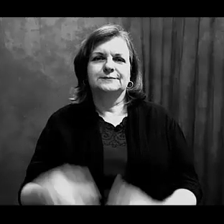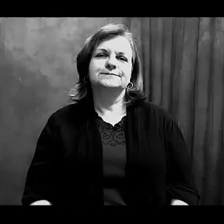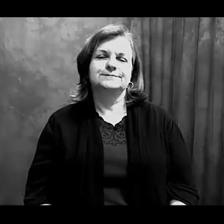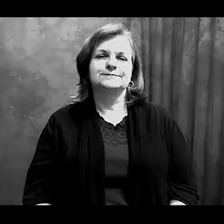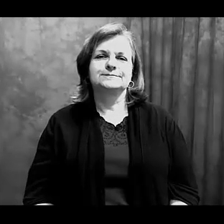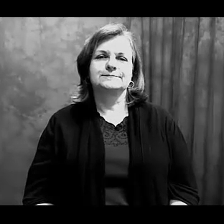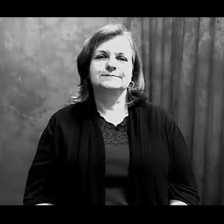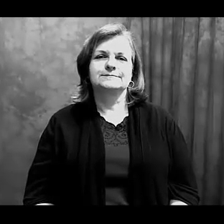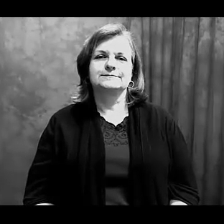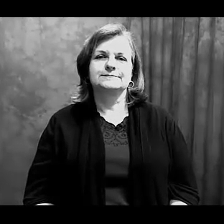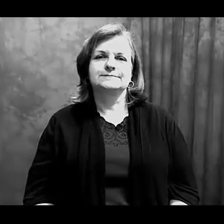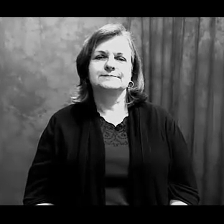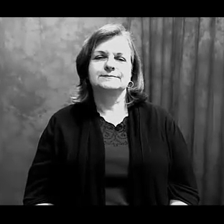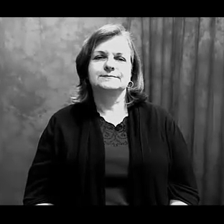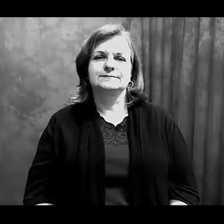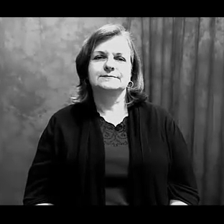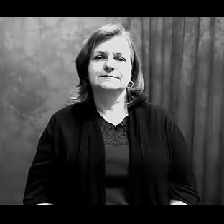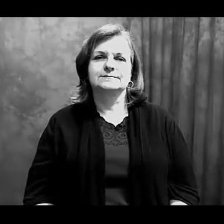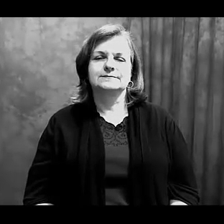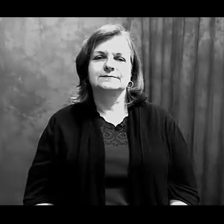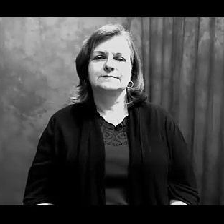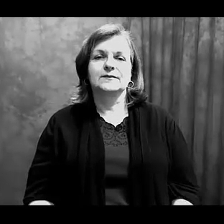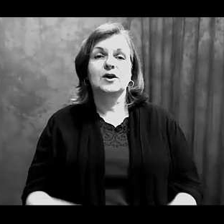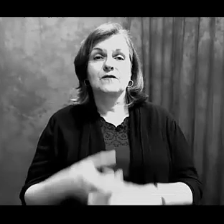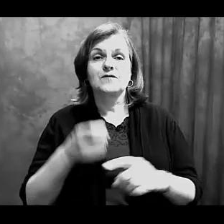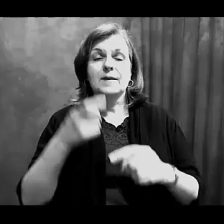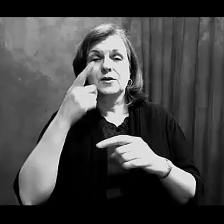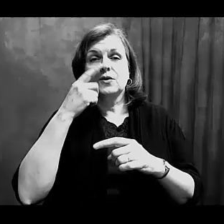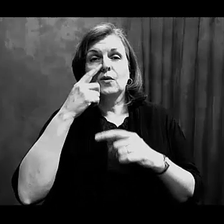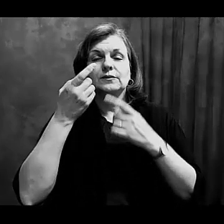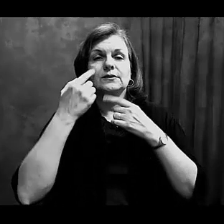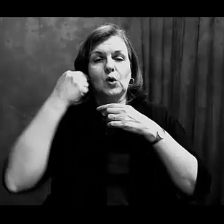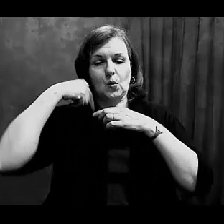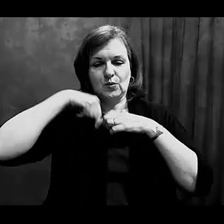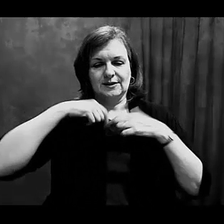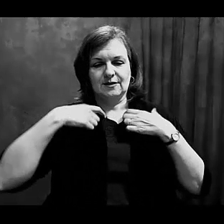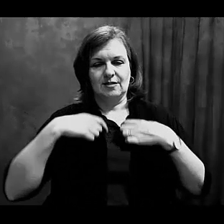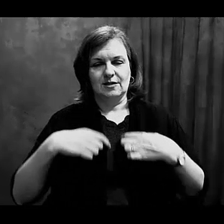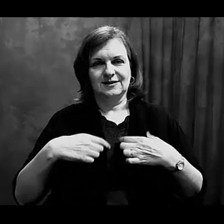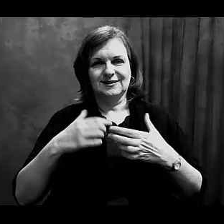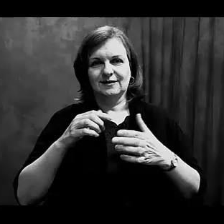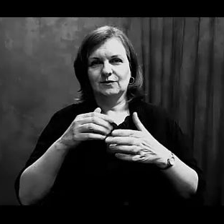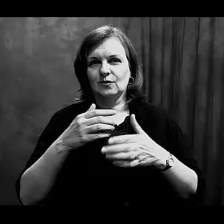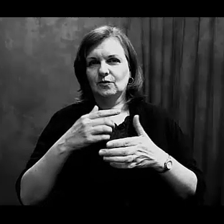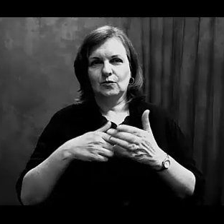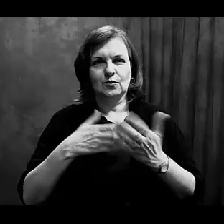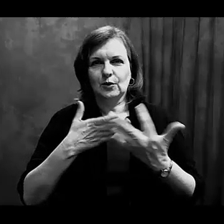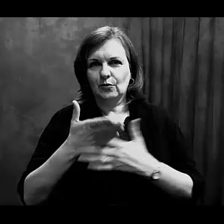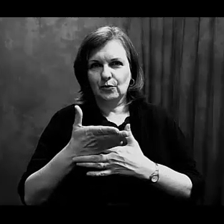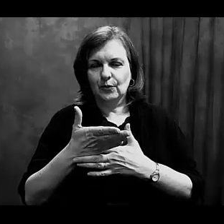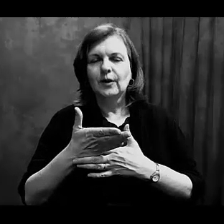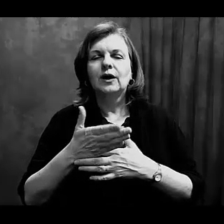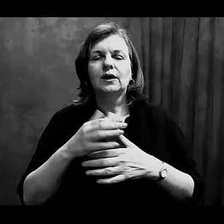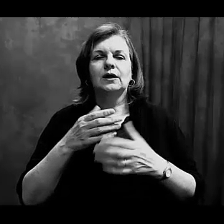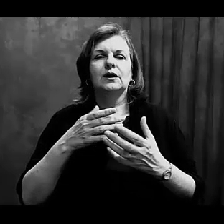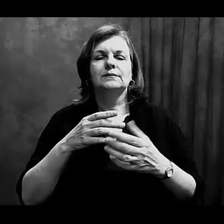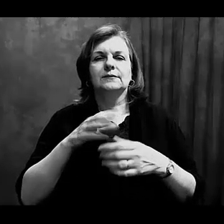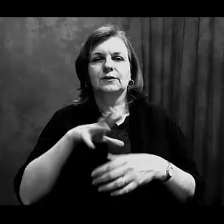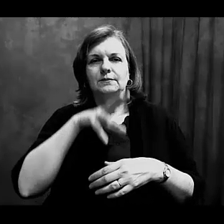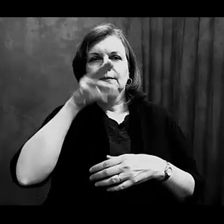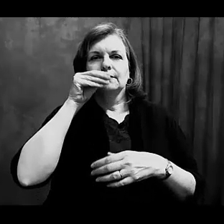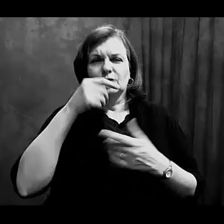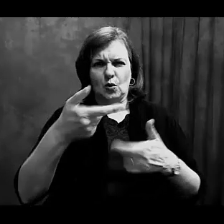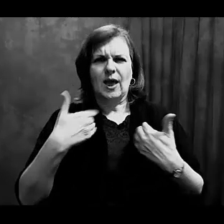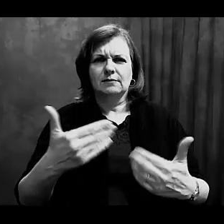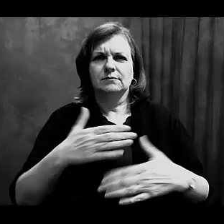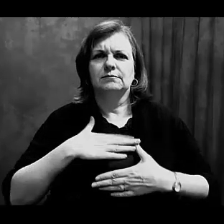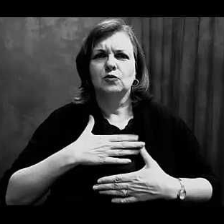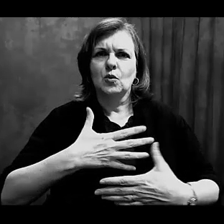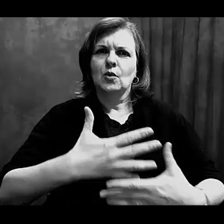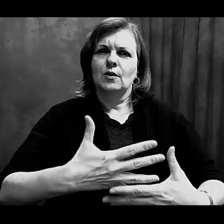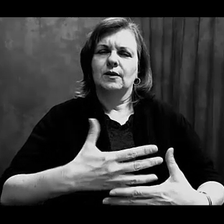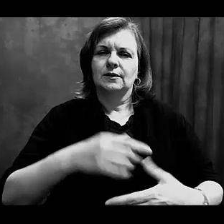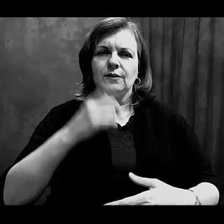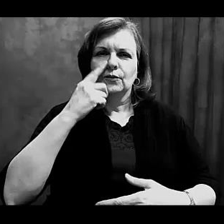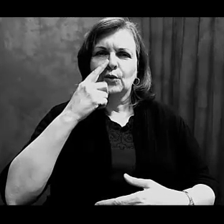So if we move from your nose into your lungs this is the path we take - breathe in through your nose {SNIFF} big sniff in!!